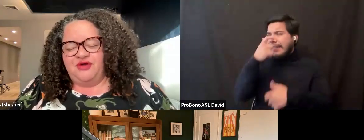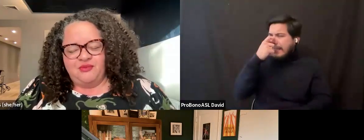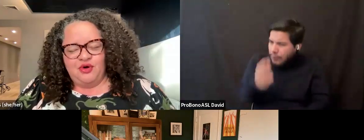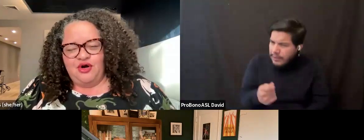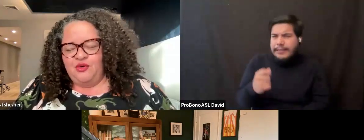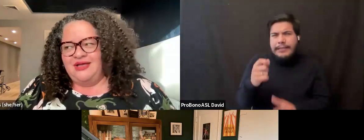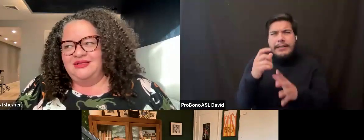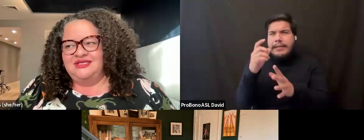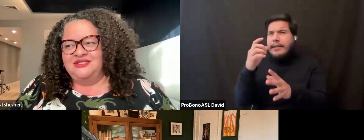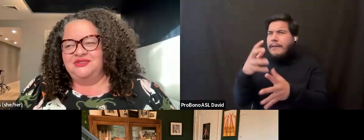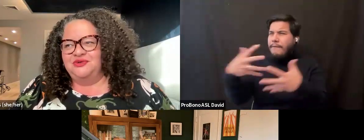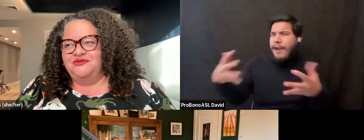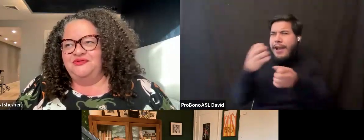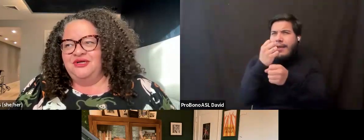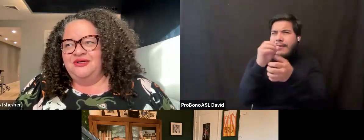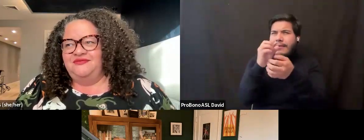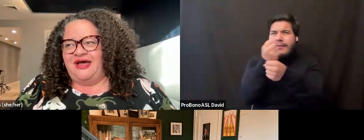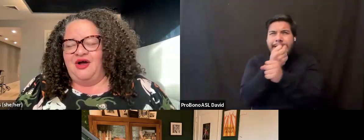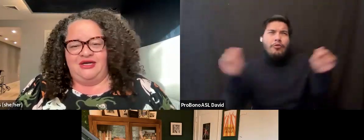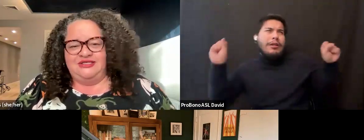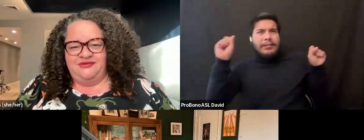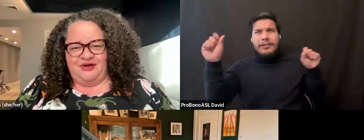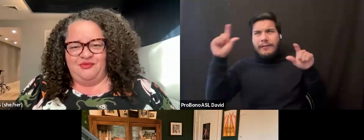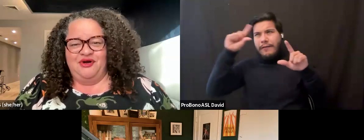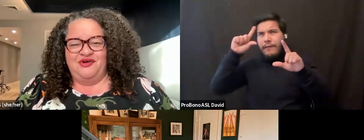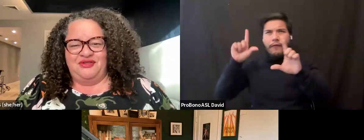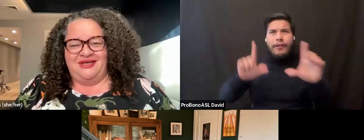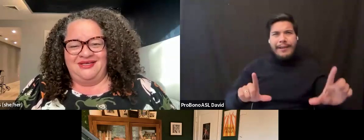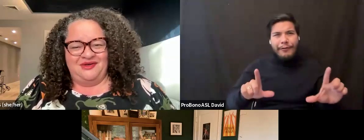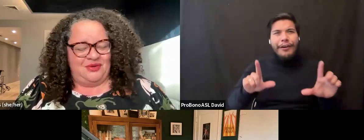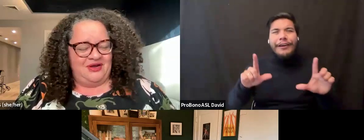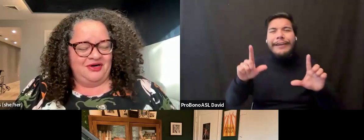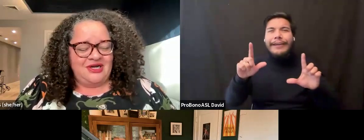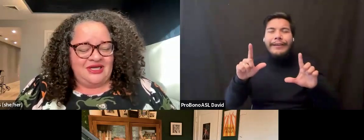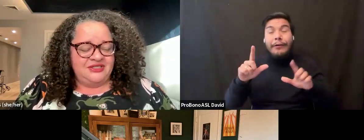framework or at least a sort of fat honesty framework or whatever, just a.